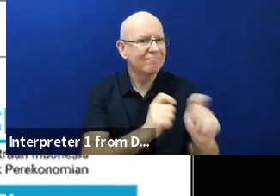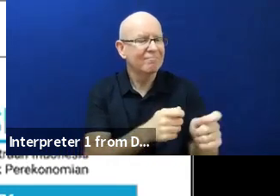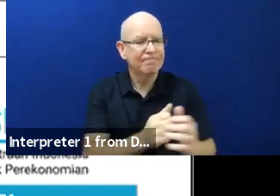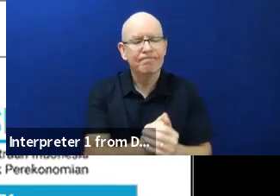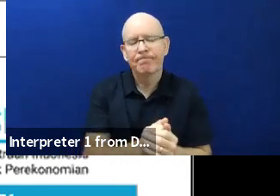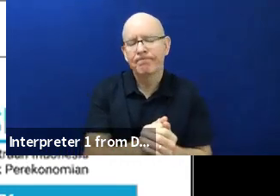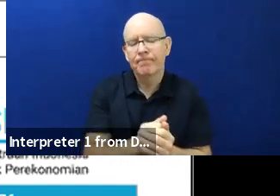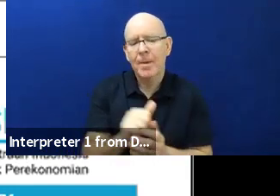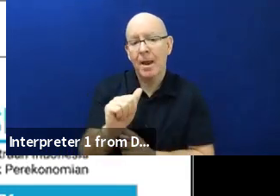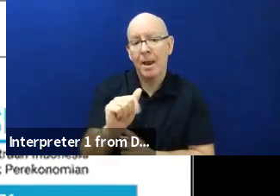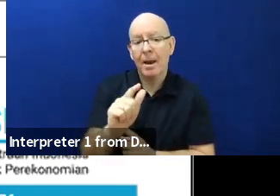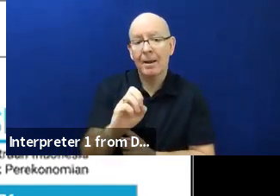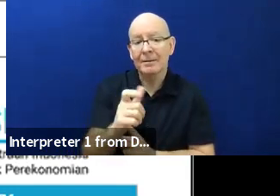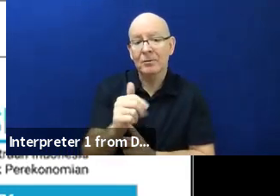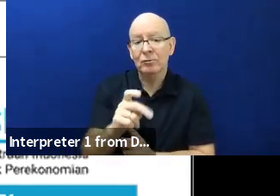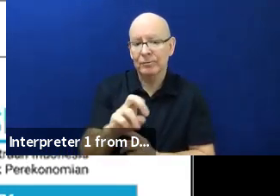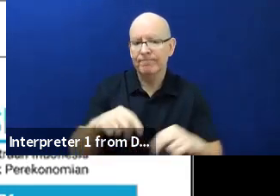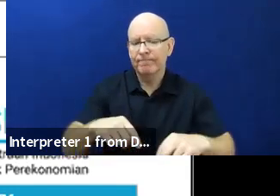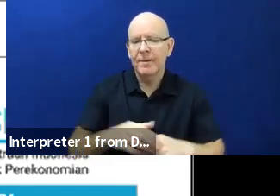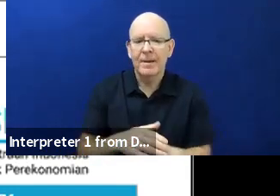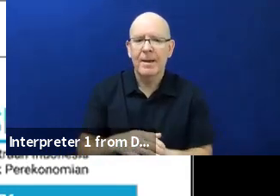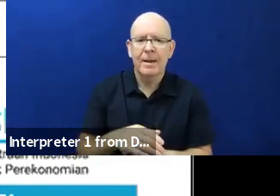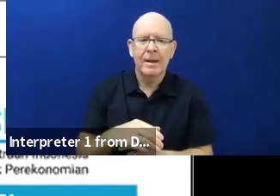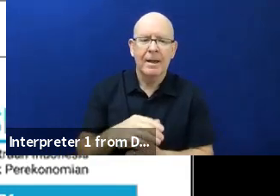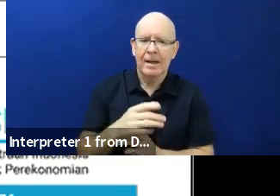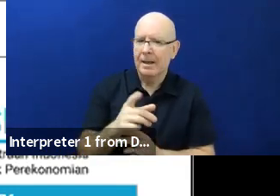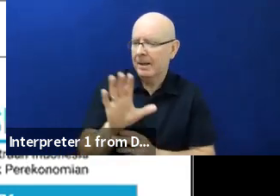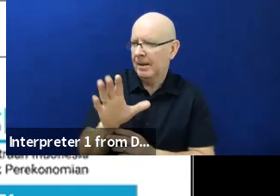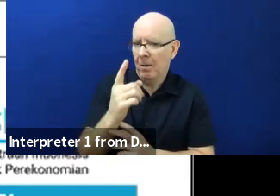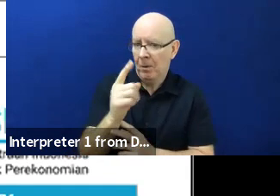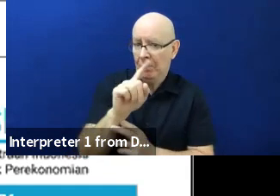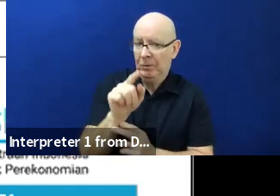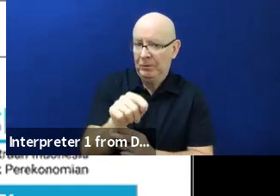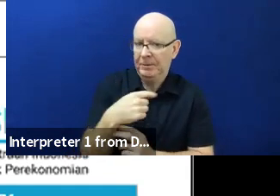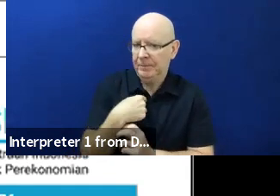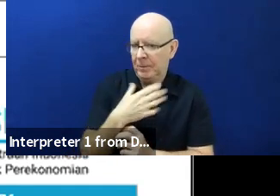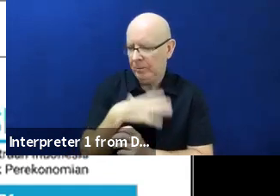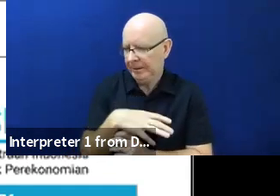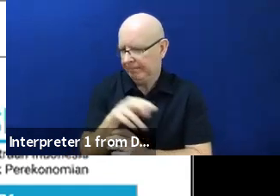that is considered and we have here an example from Canada saying an unemployed woman with